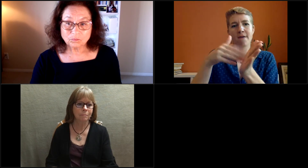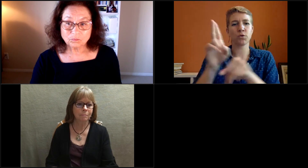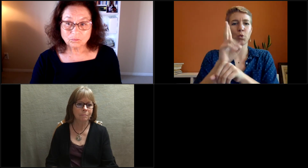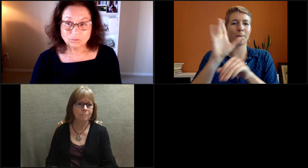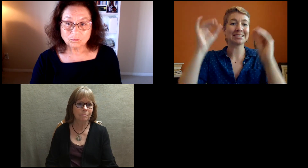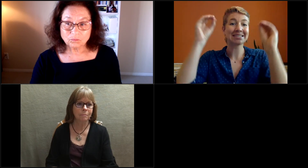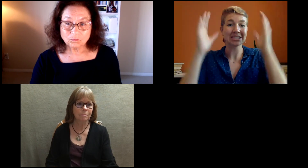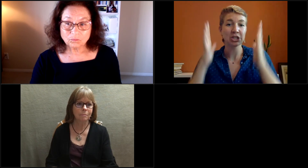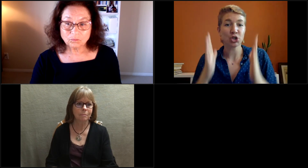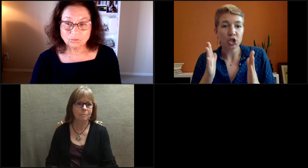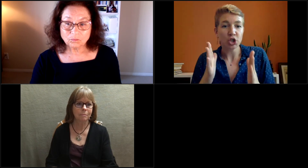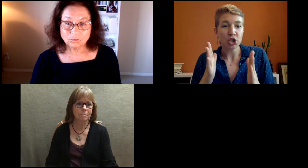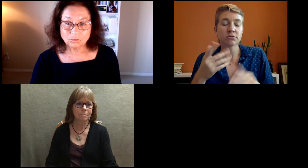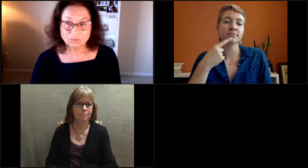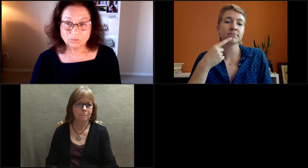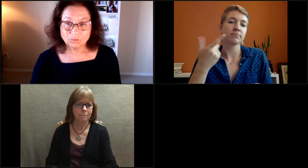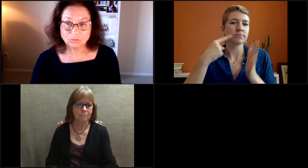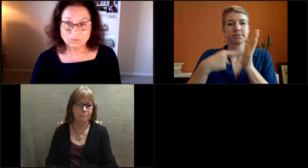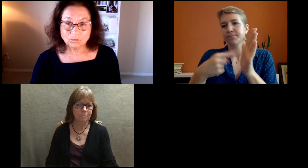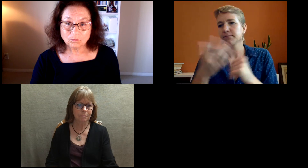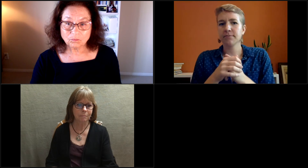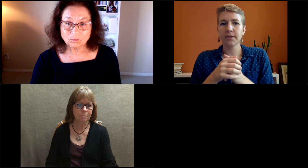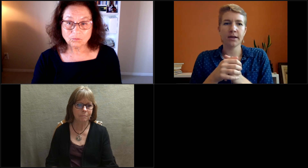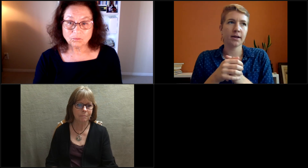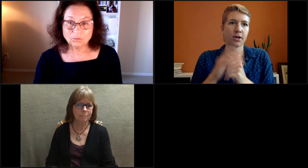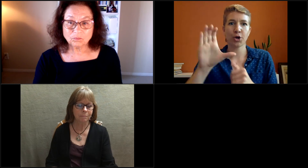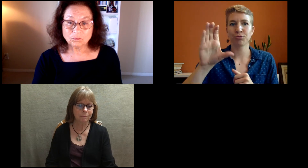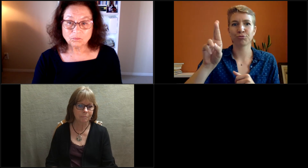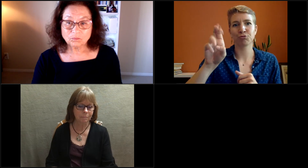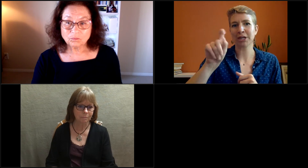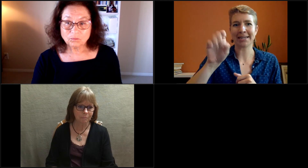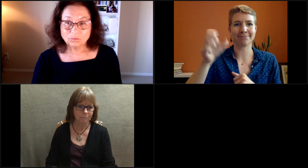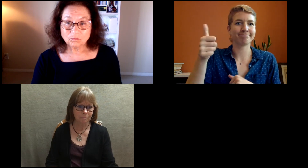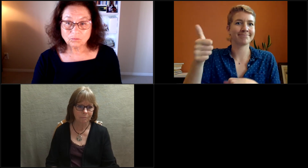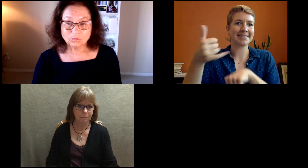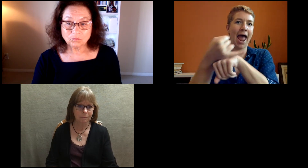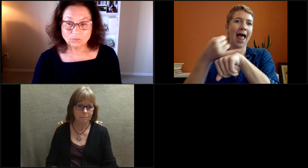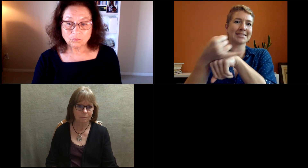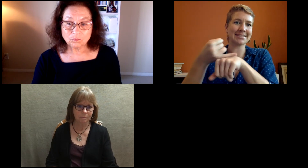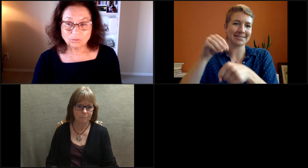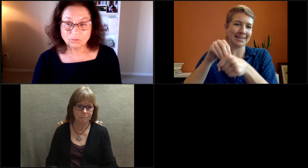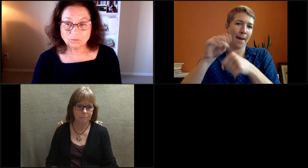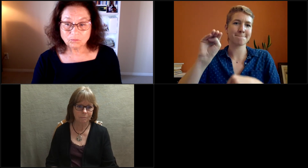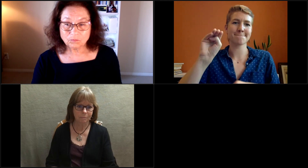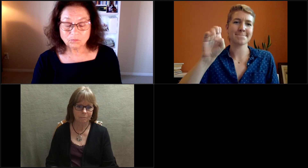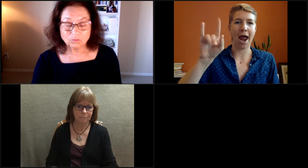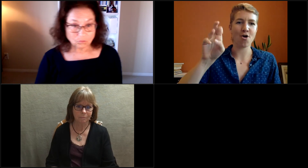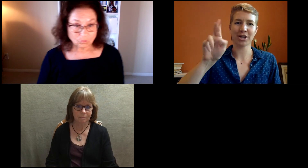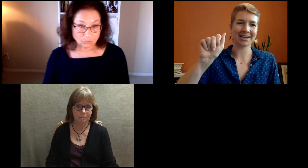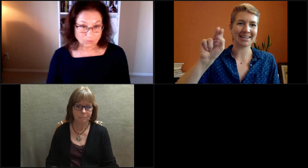For example, SELF is often used by the teacher, that might say…